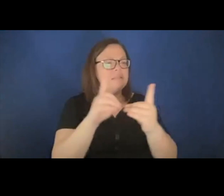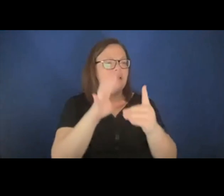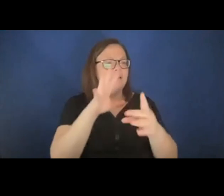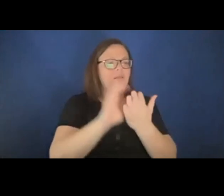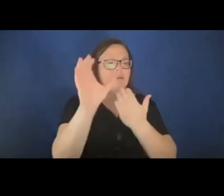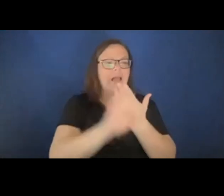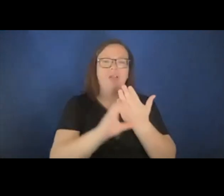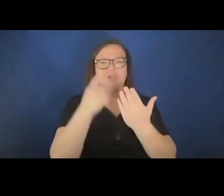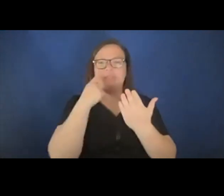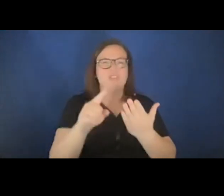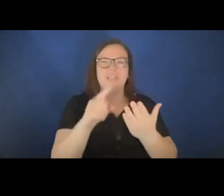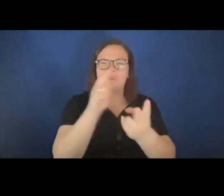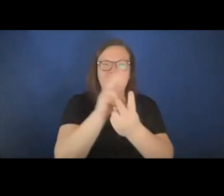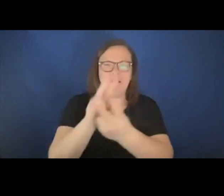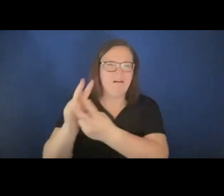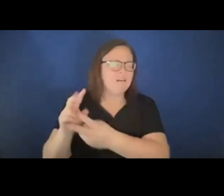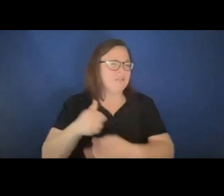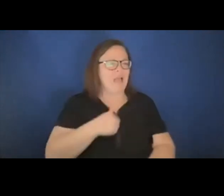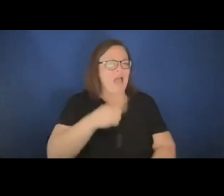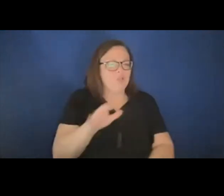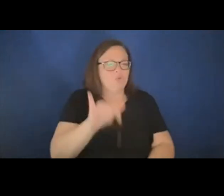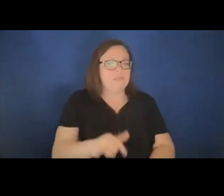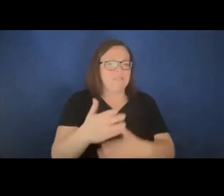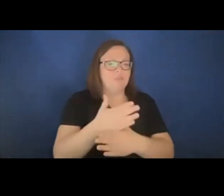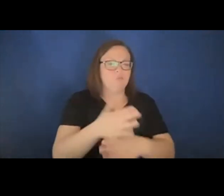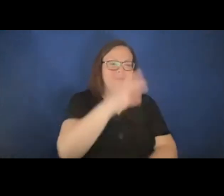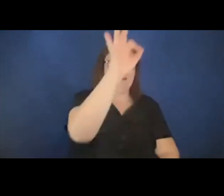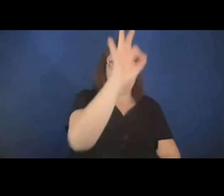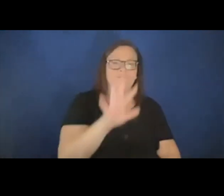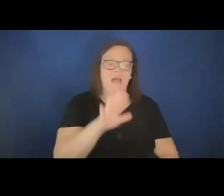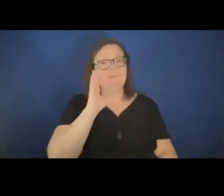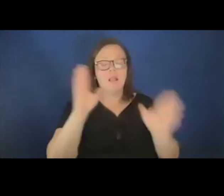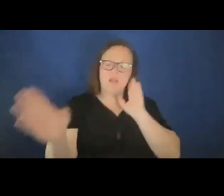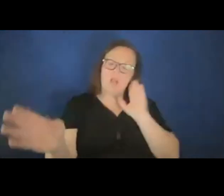just for fucking. I do this between my 9-5. Hello, hello.